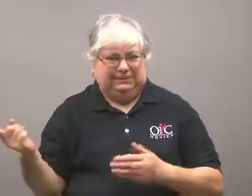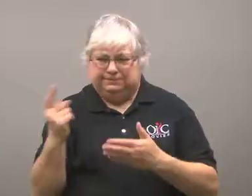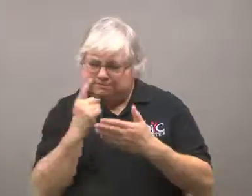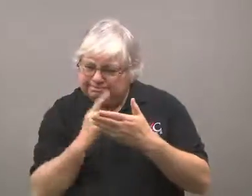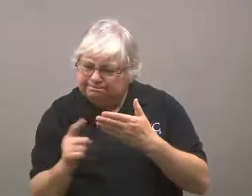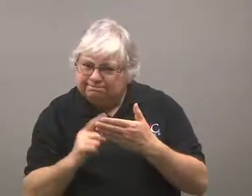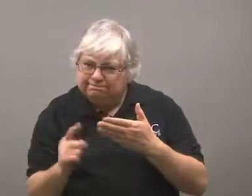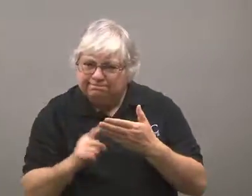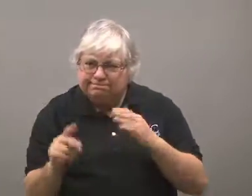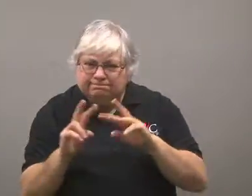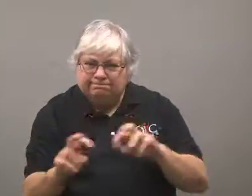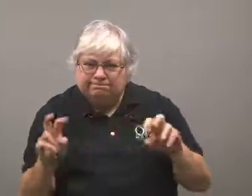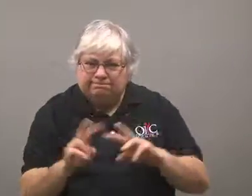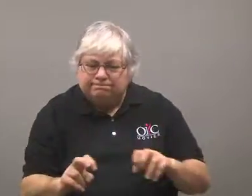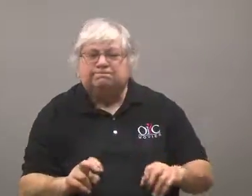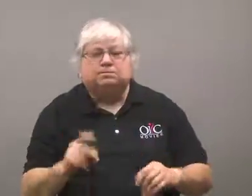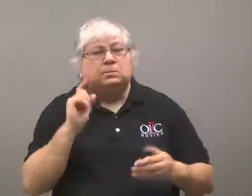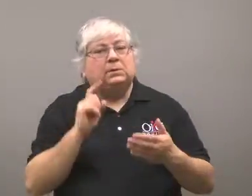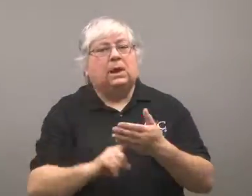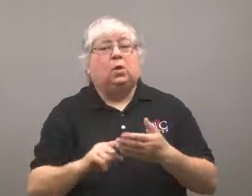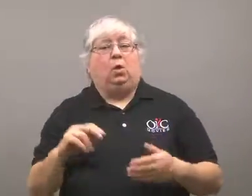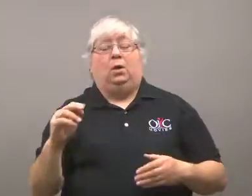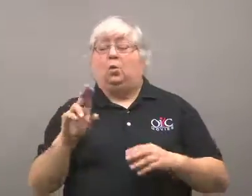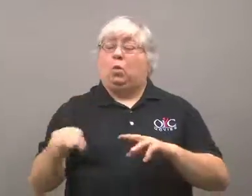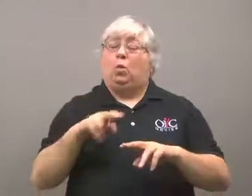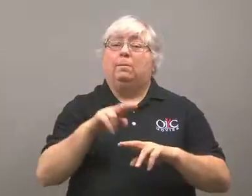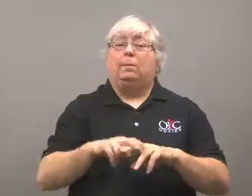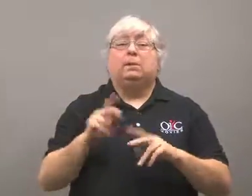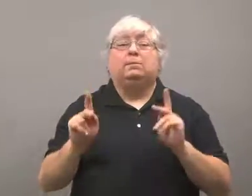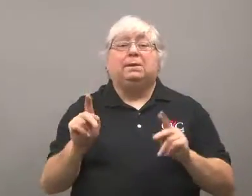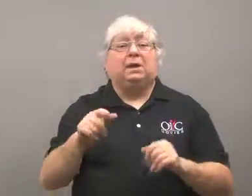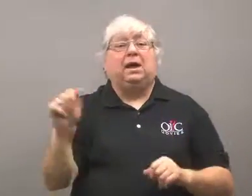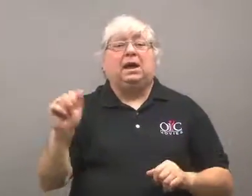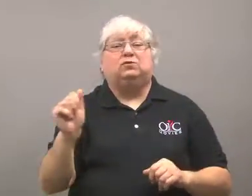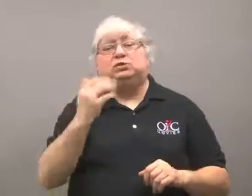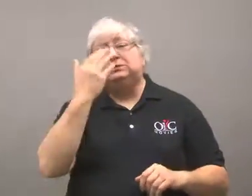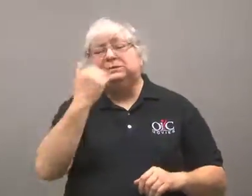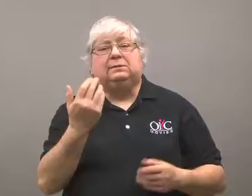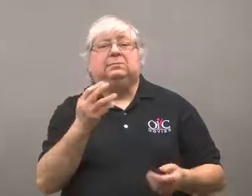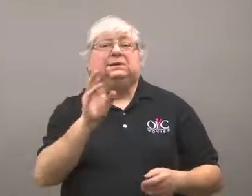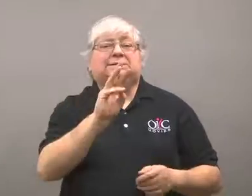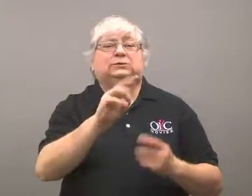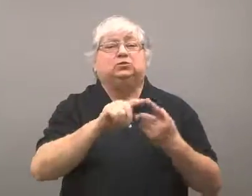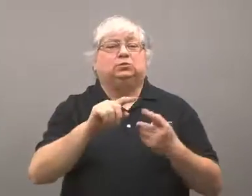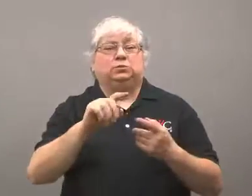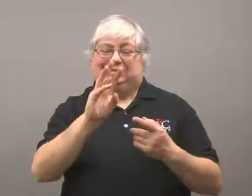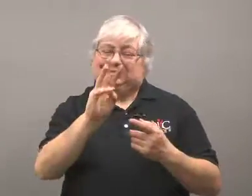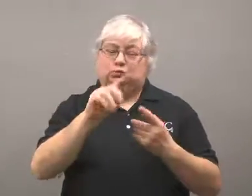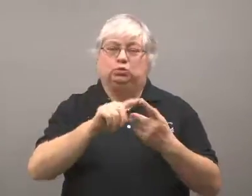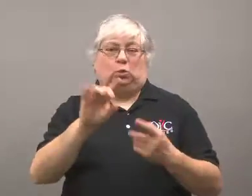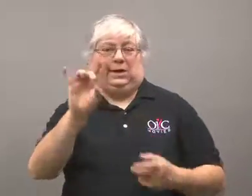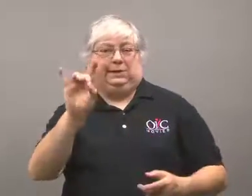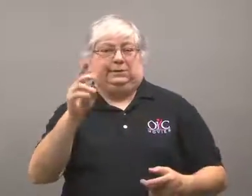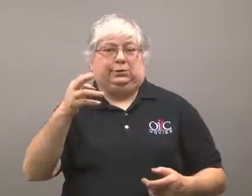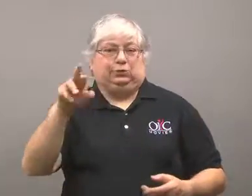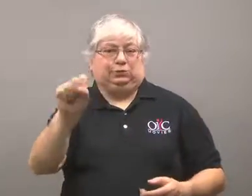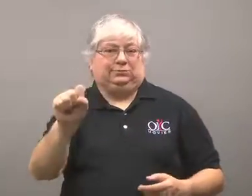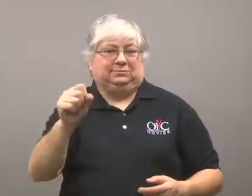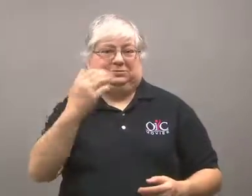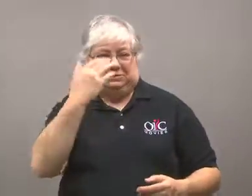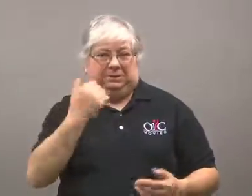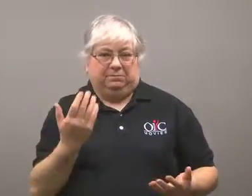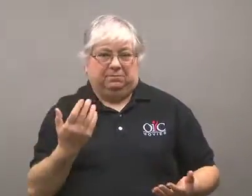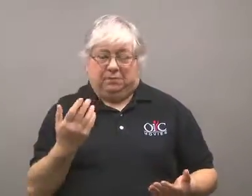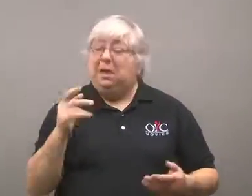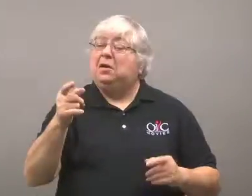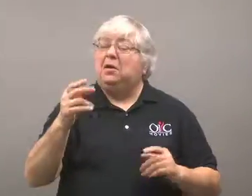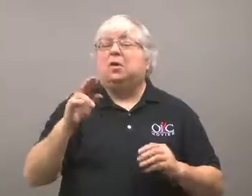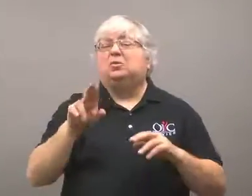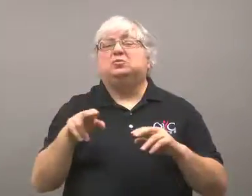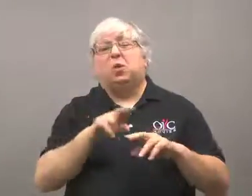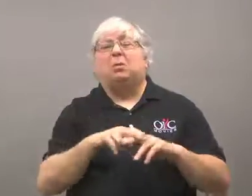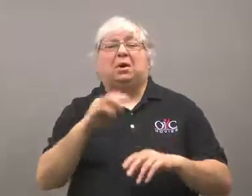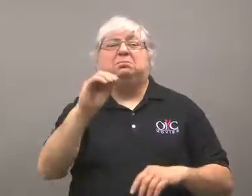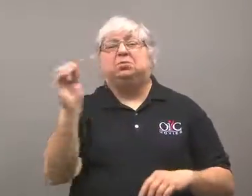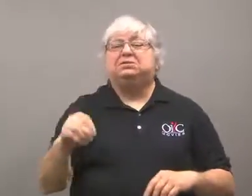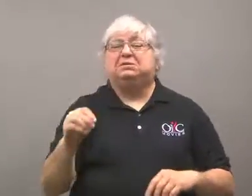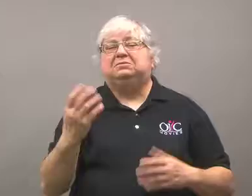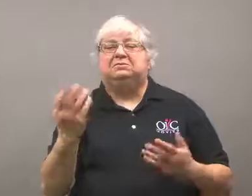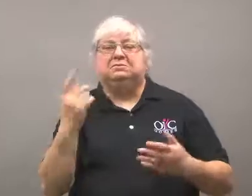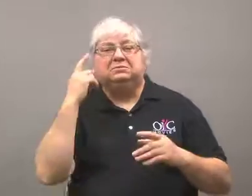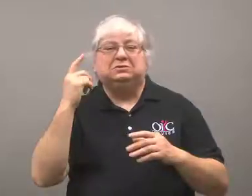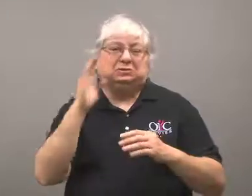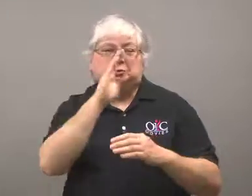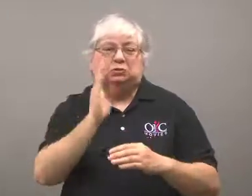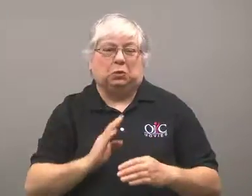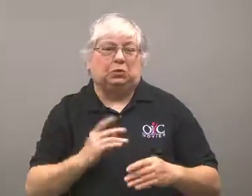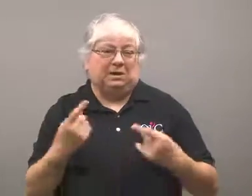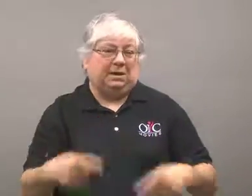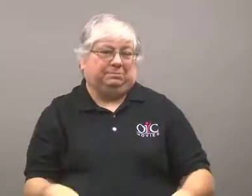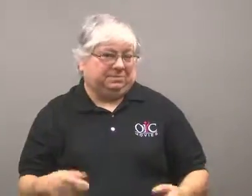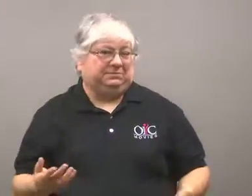Research showed people who slept a normal 6 to 8 hours had a normal incidence of stroke.